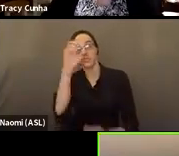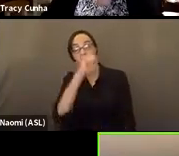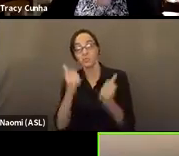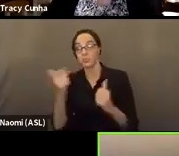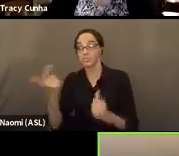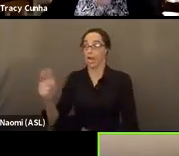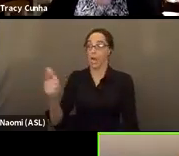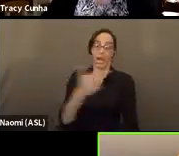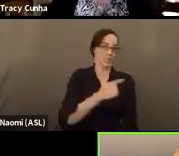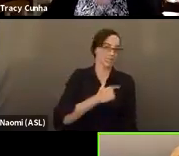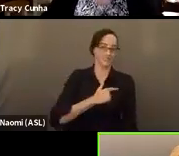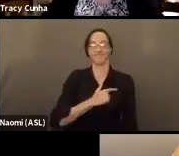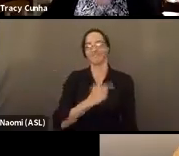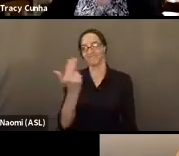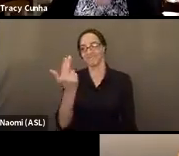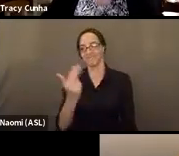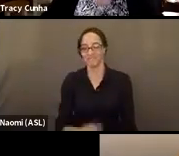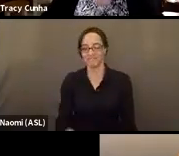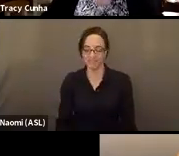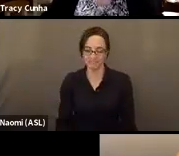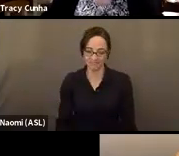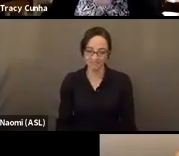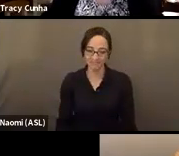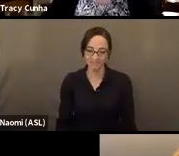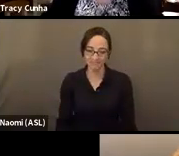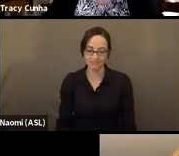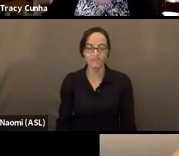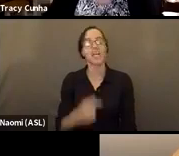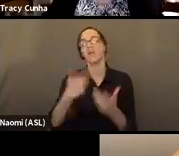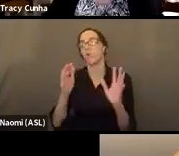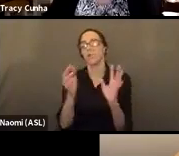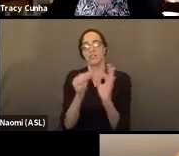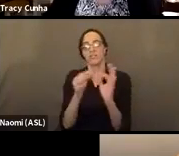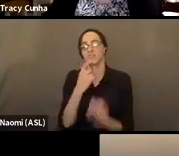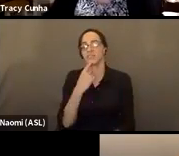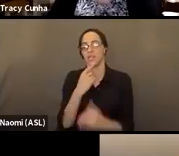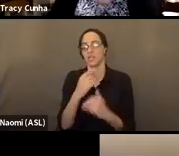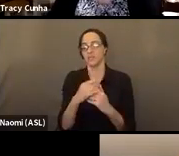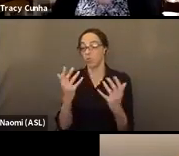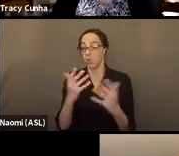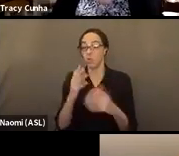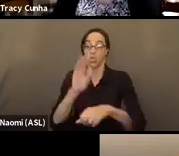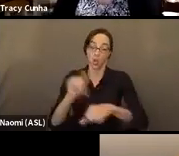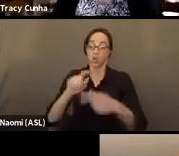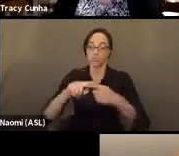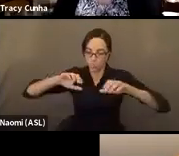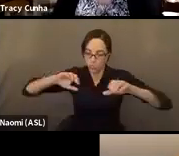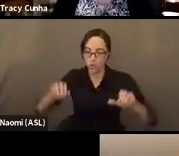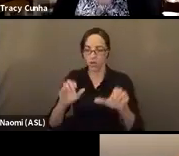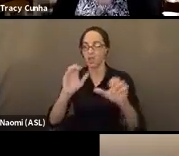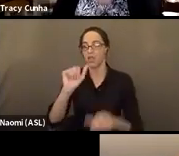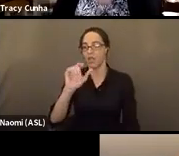so i i already said it the call to actions that i have is uh prepare your own emergency plan with